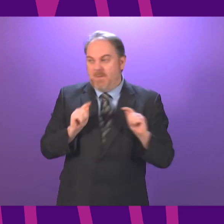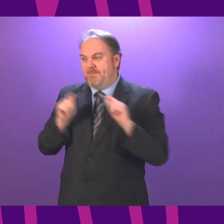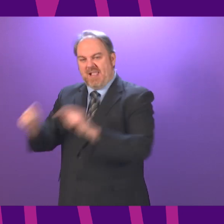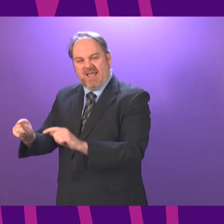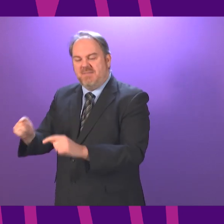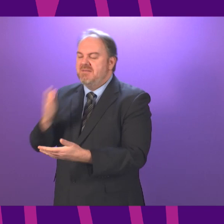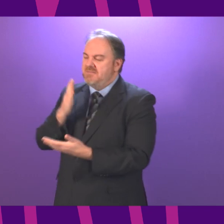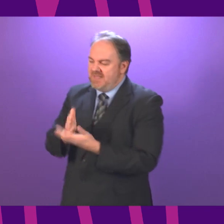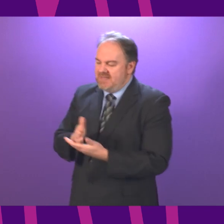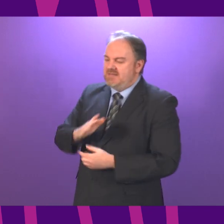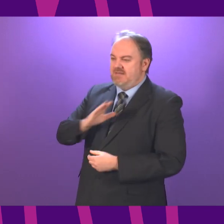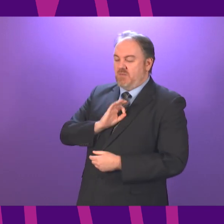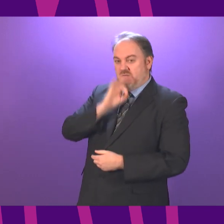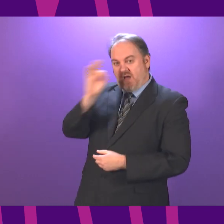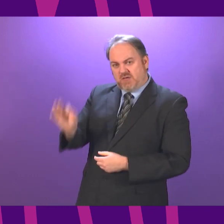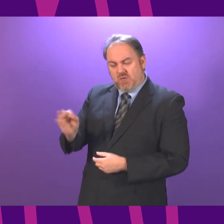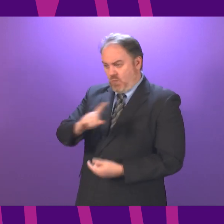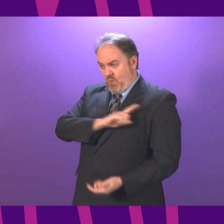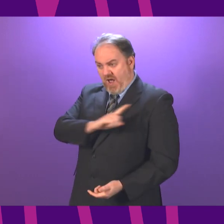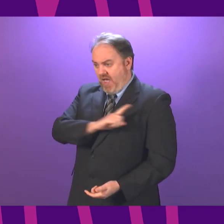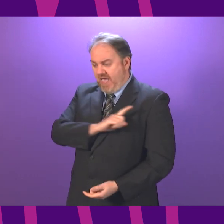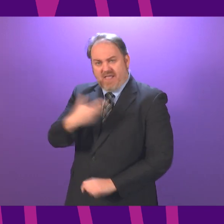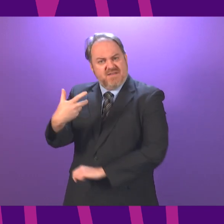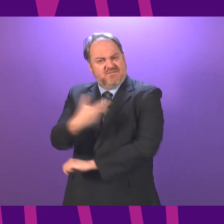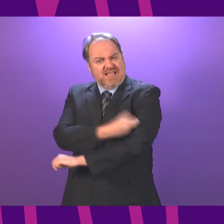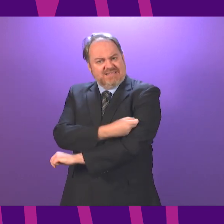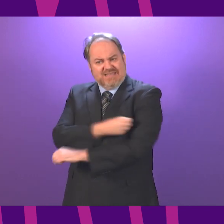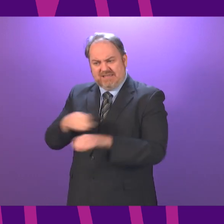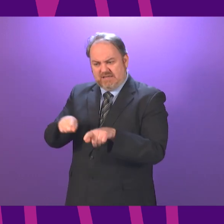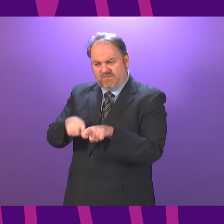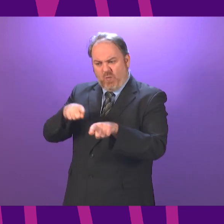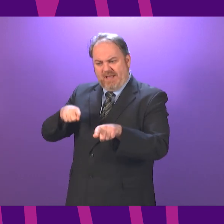finally explain to the country why the vaccine roll-out is lagging behind in Scotland?